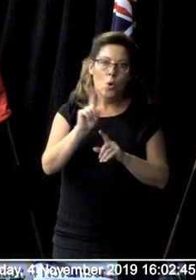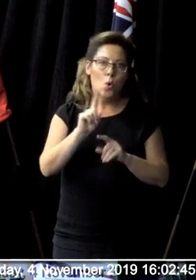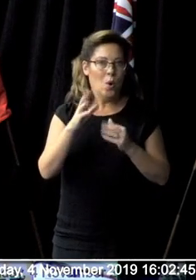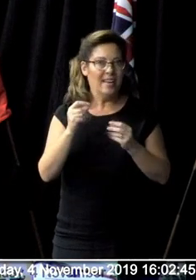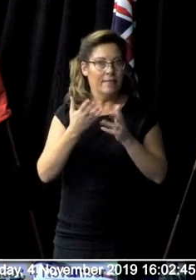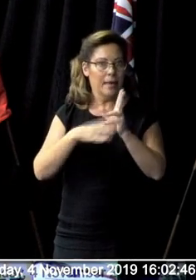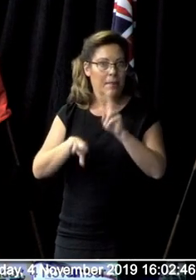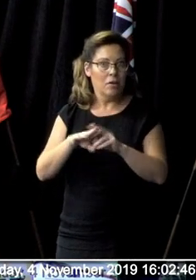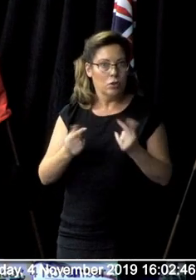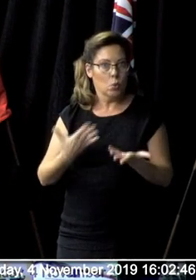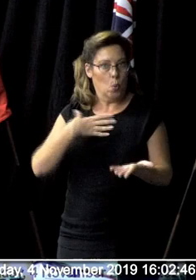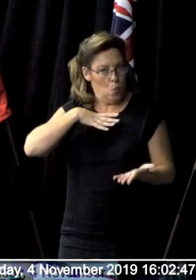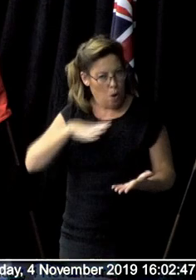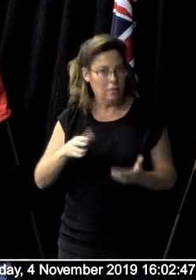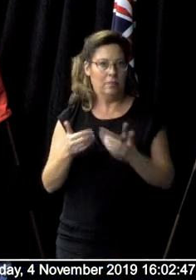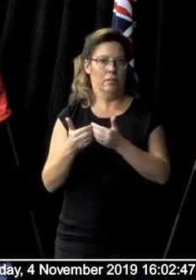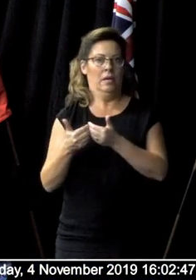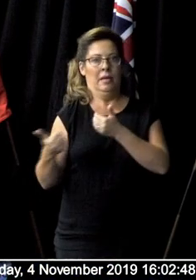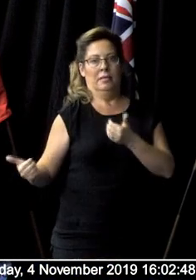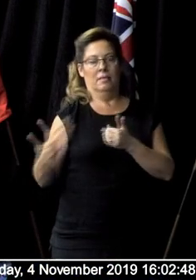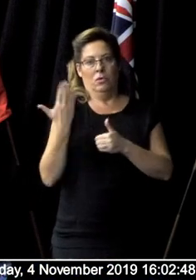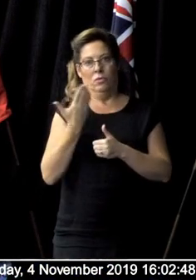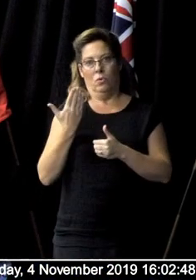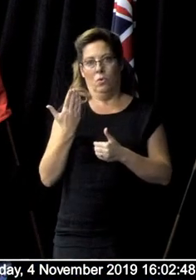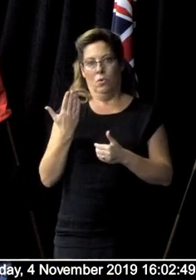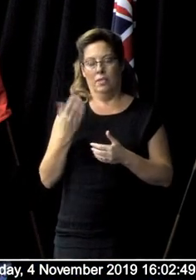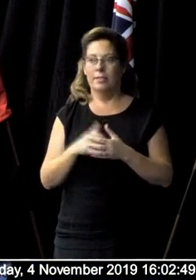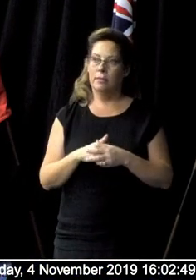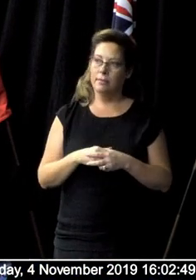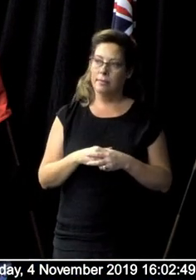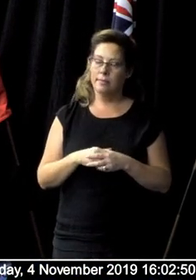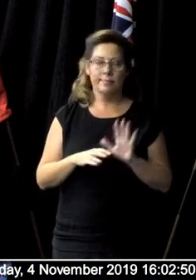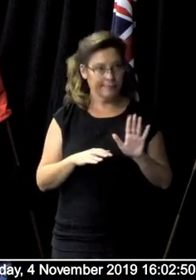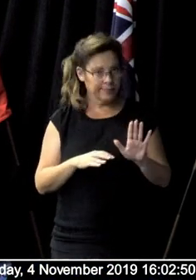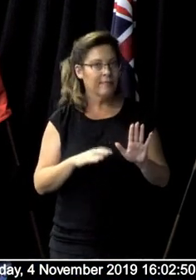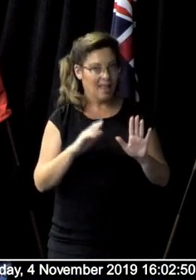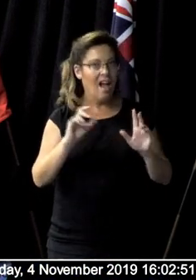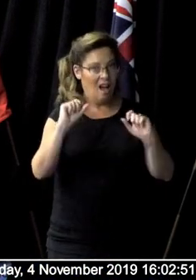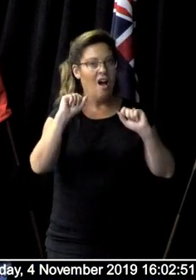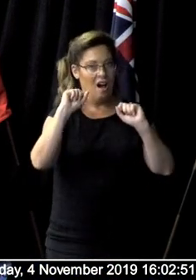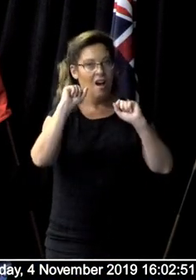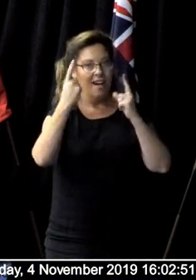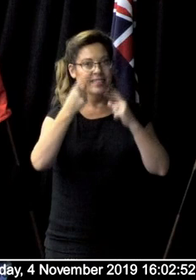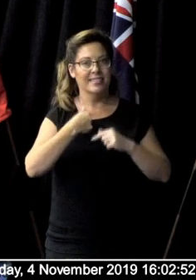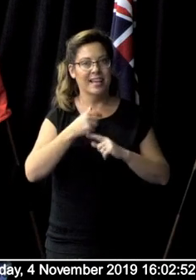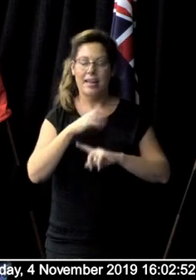So I – I absolutely understand why families would want to have a – have a